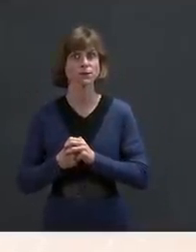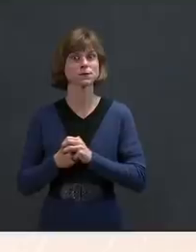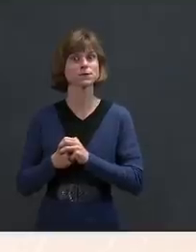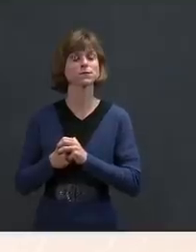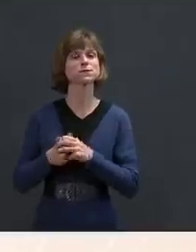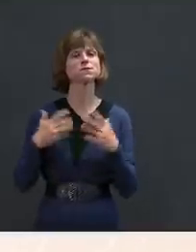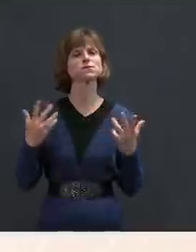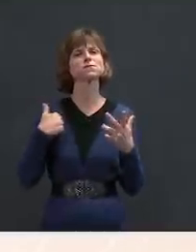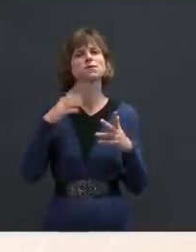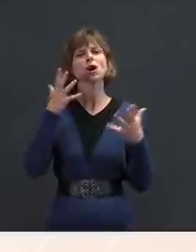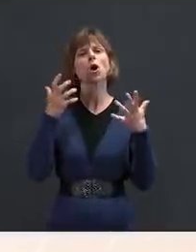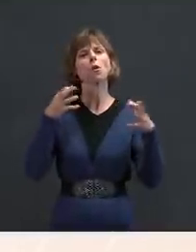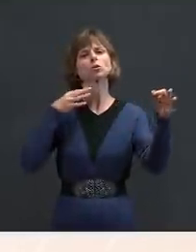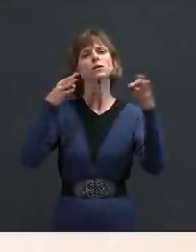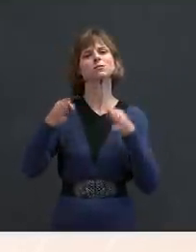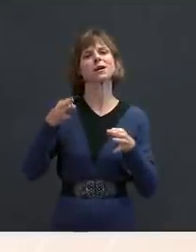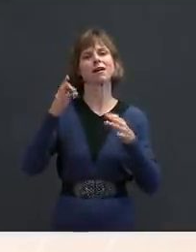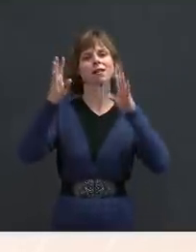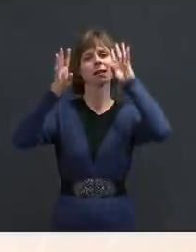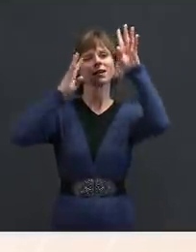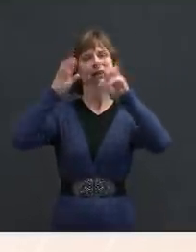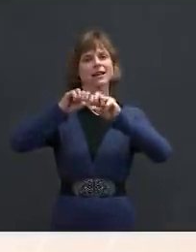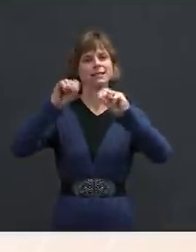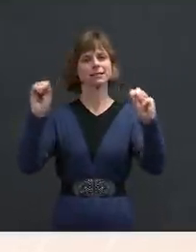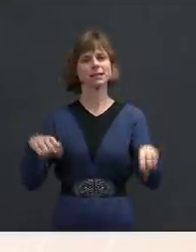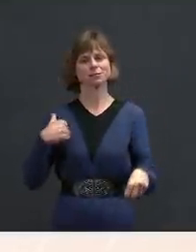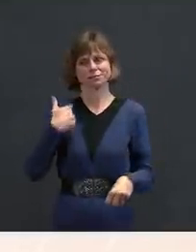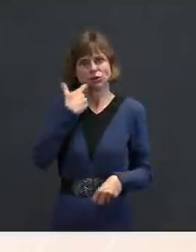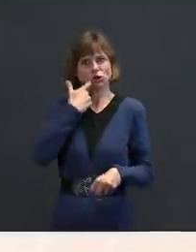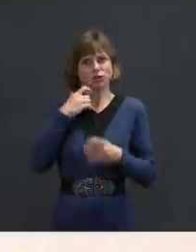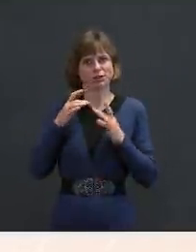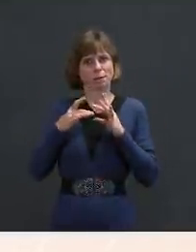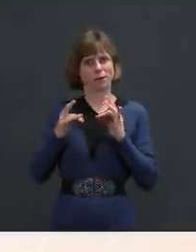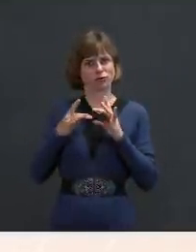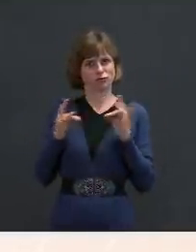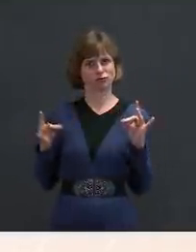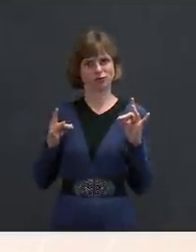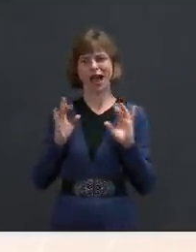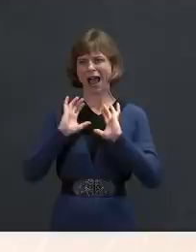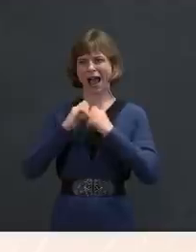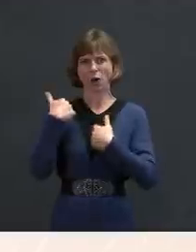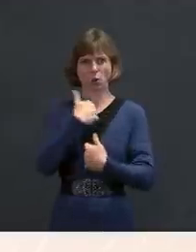that innovative system to which I referred with respect to how we are addressing the individuals